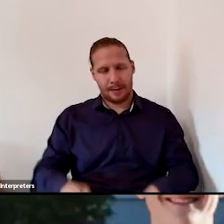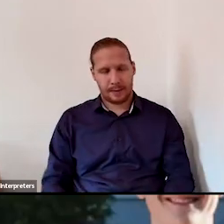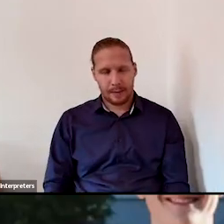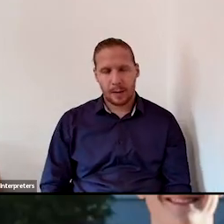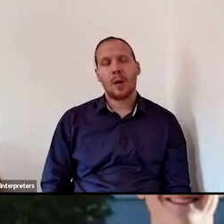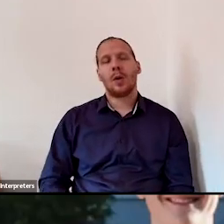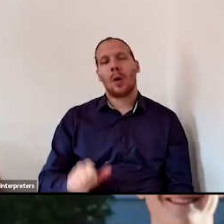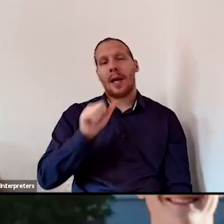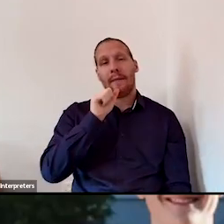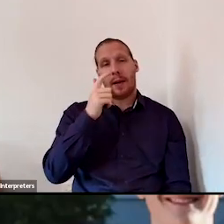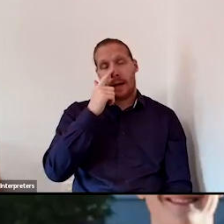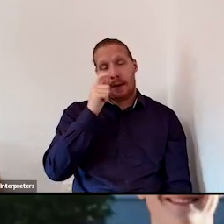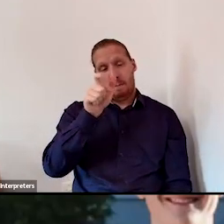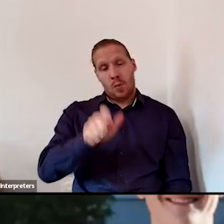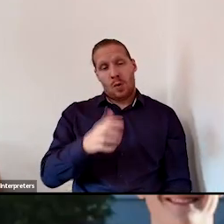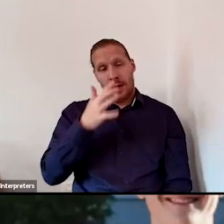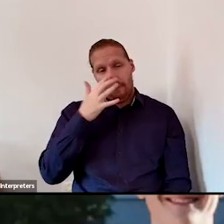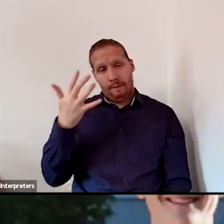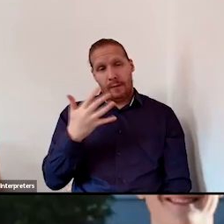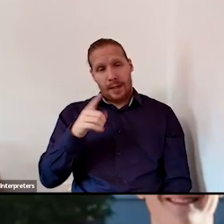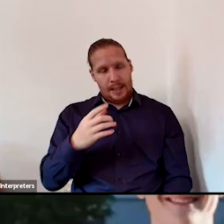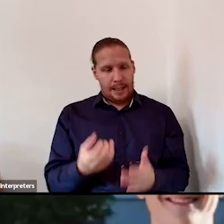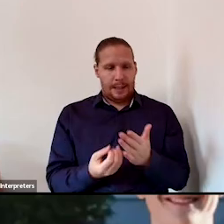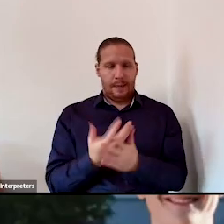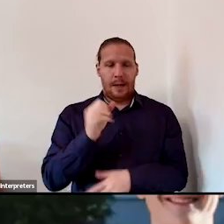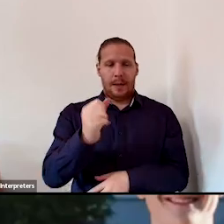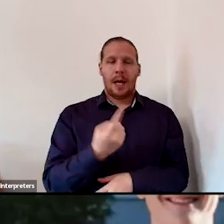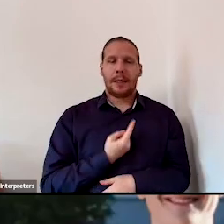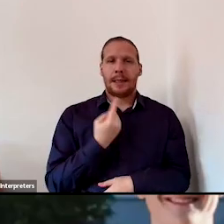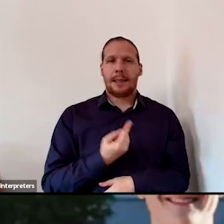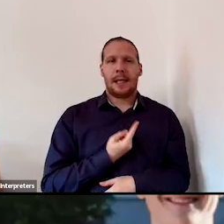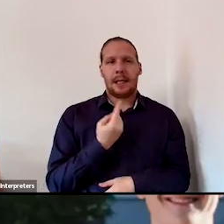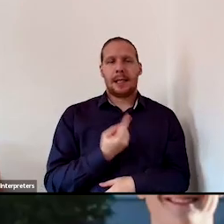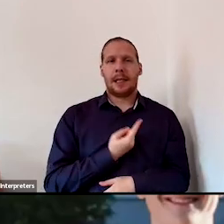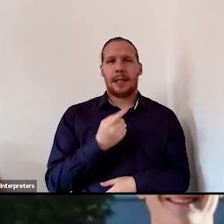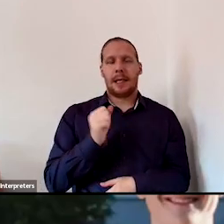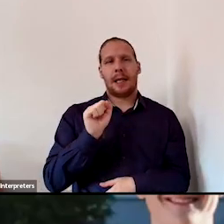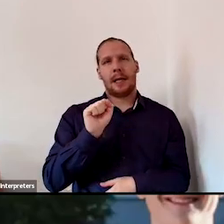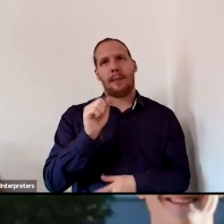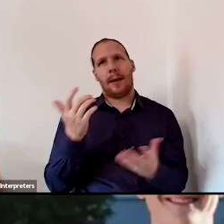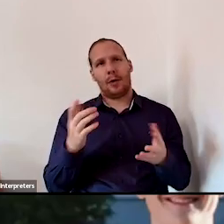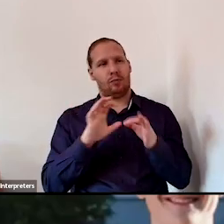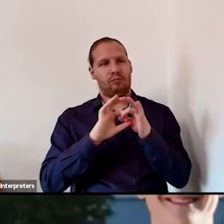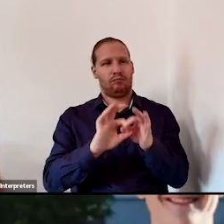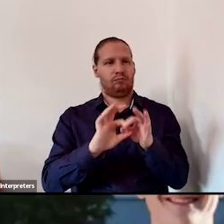forming important relationships and learning how to navigate challenges. You know, they're figuring out how to manage their own wellbeing,